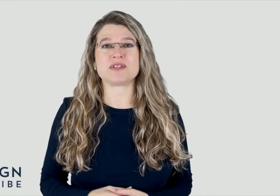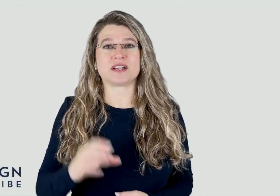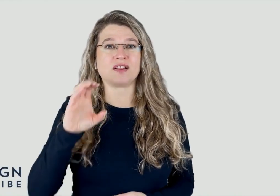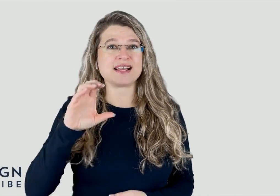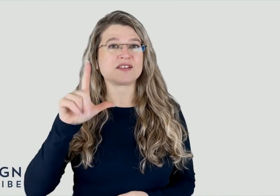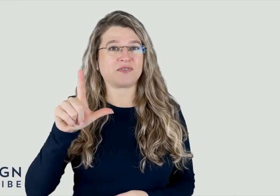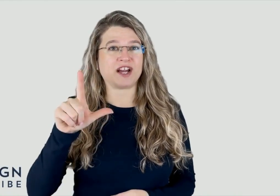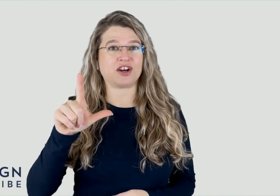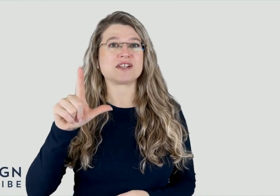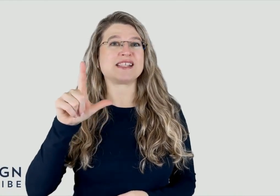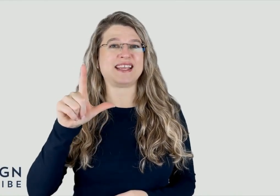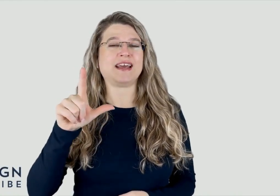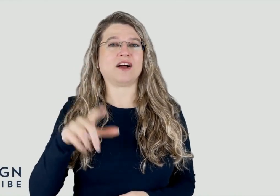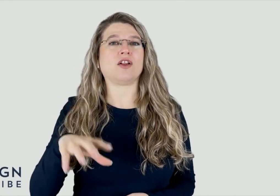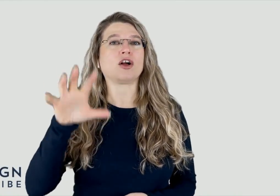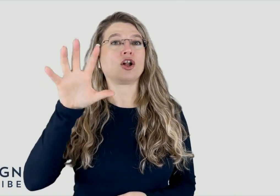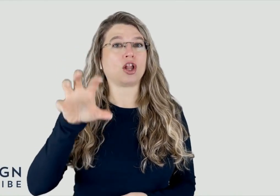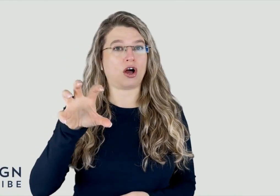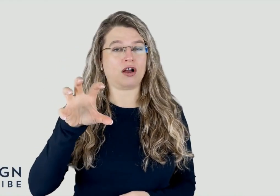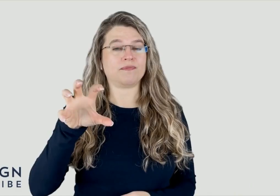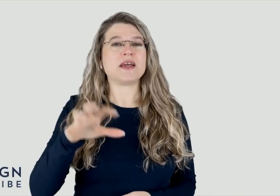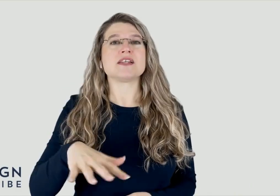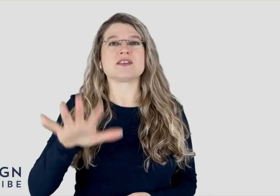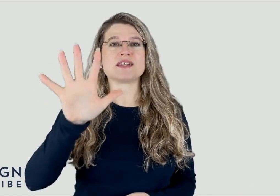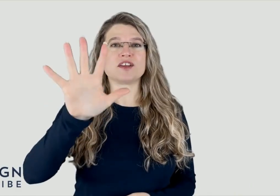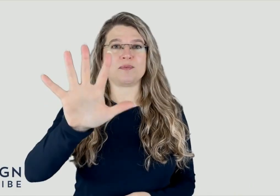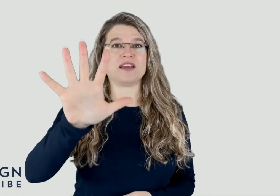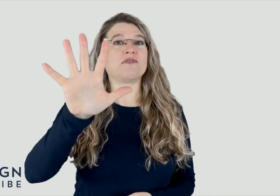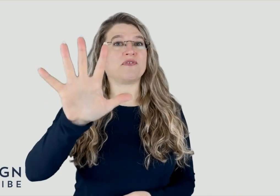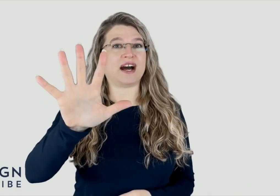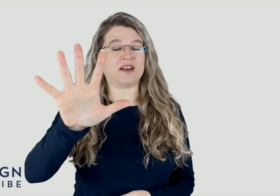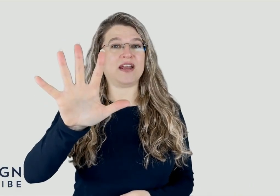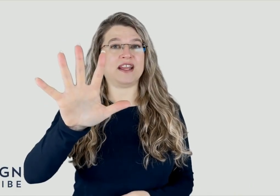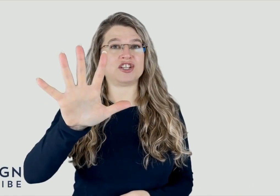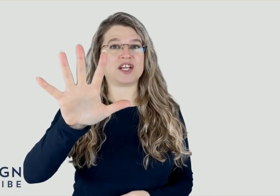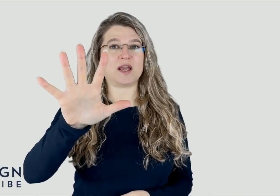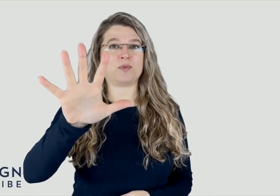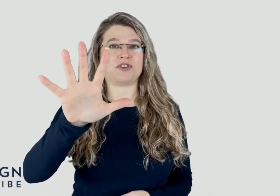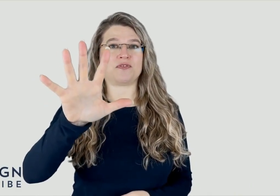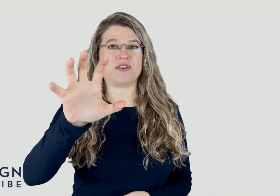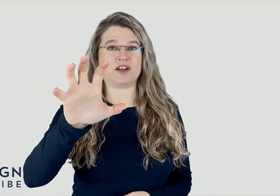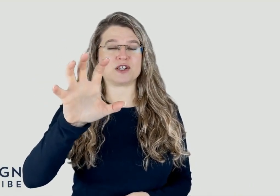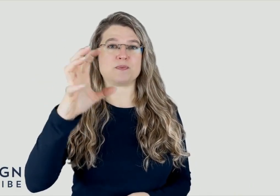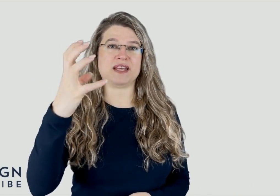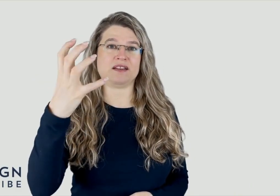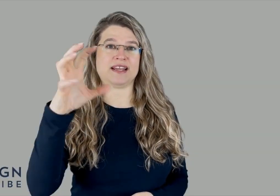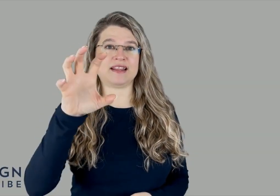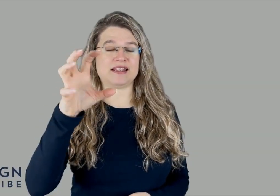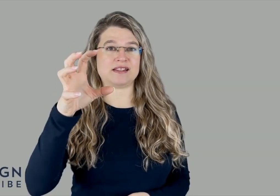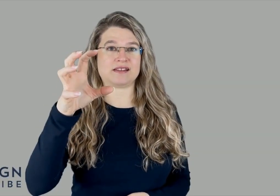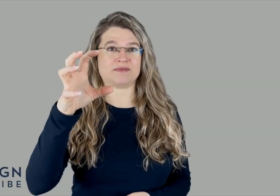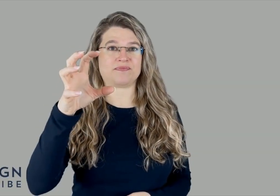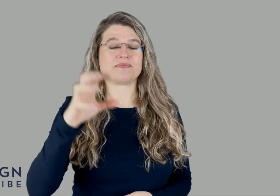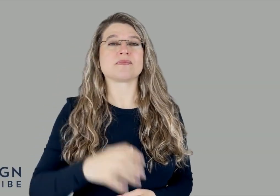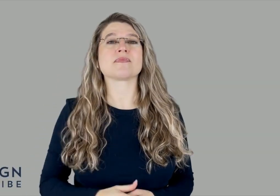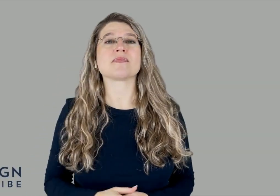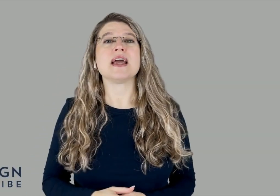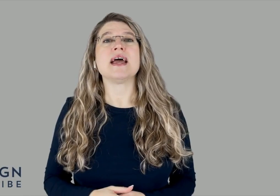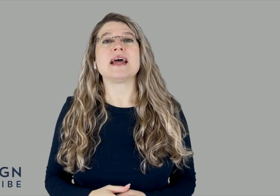the classifier CL claw. So that's going to be a five hand shape with your fingers bent like this.